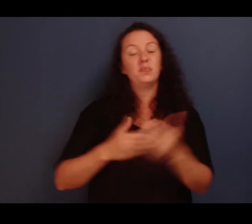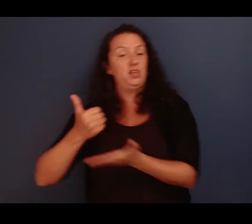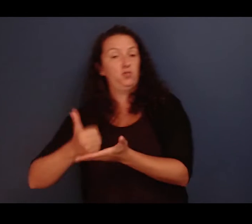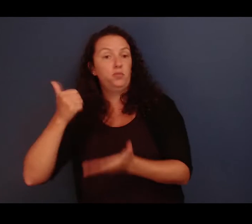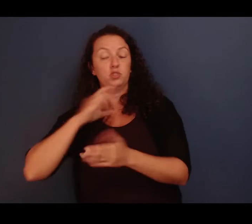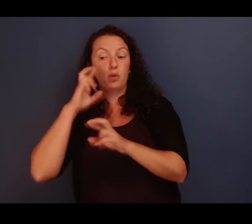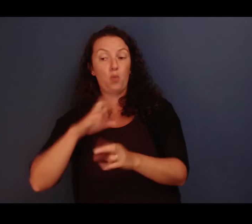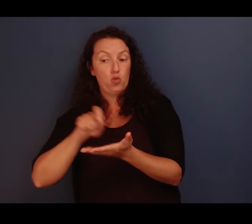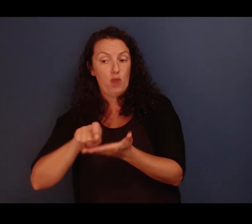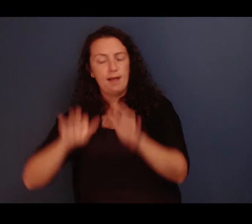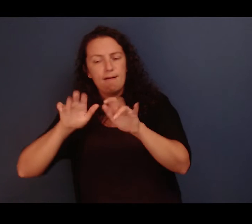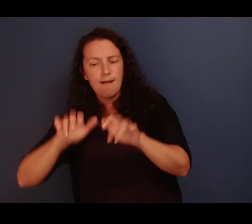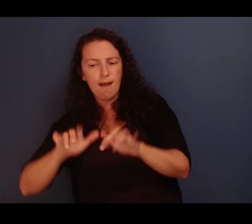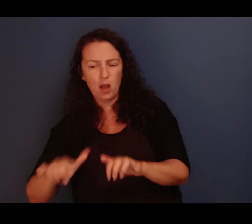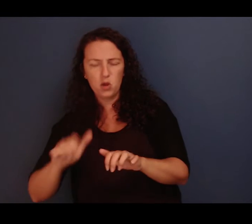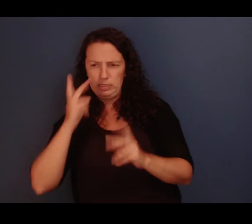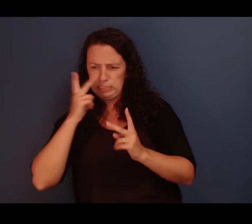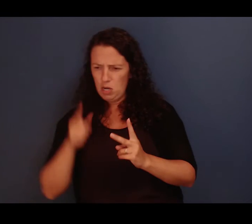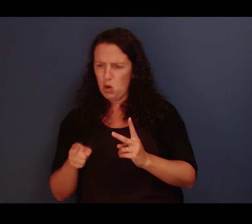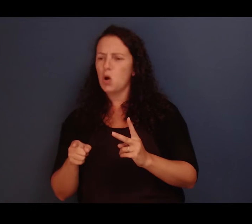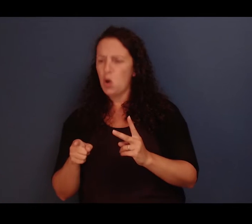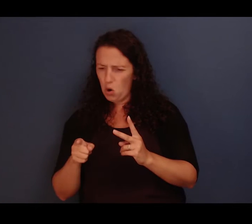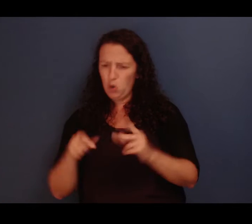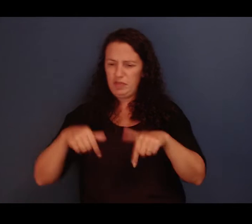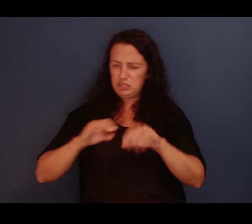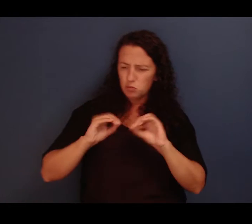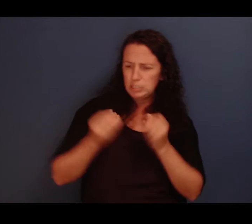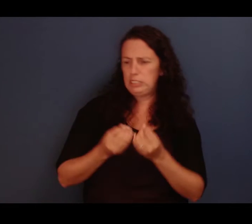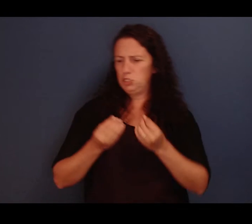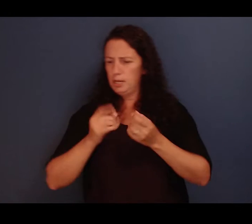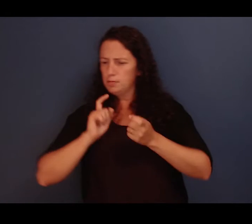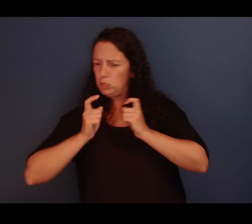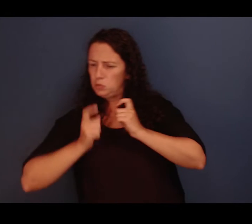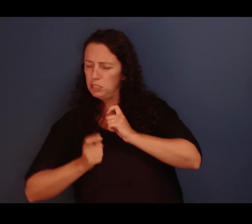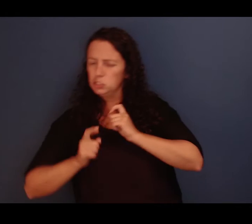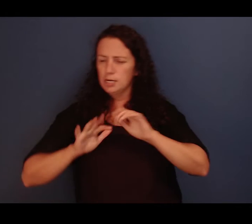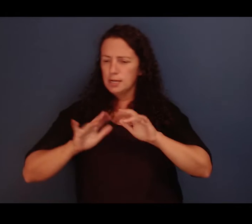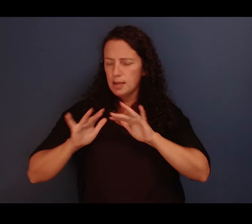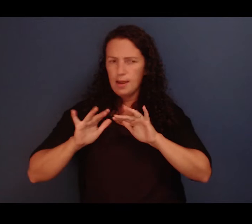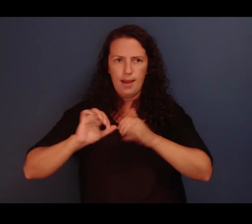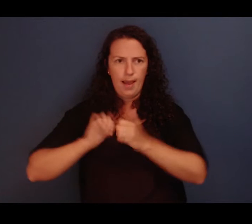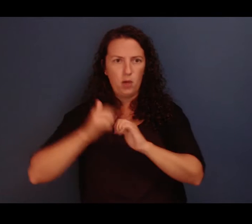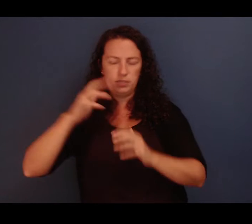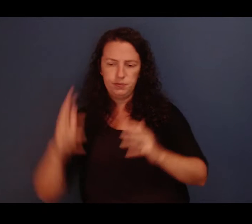process will help us all see the ways in which our organization’s transformation efforts are coming into…